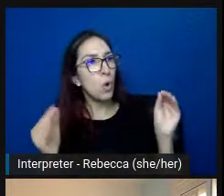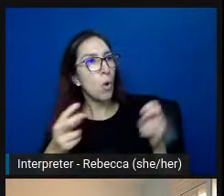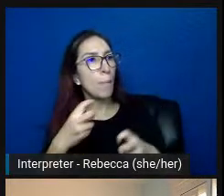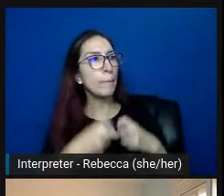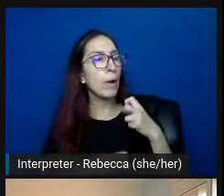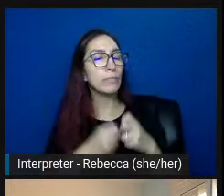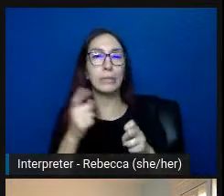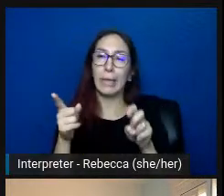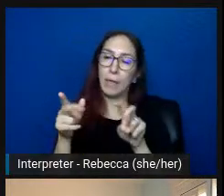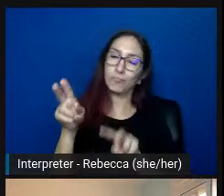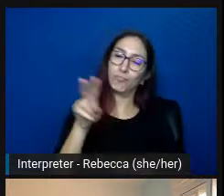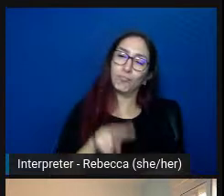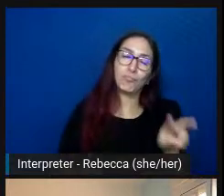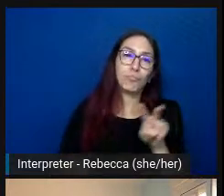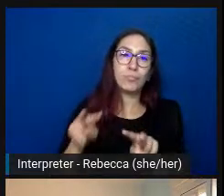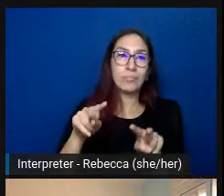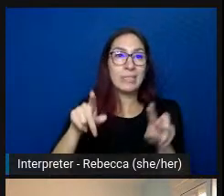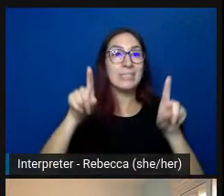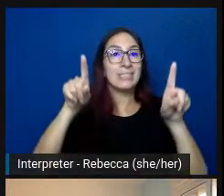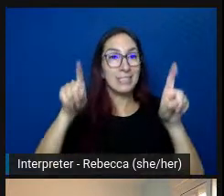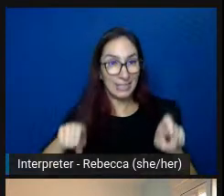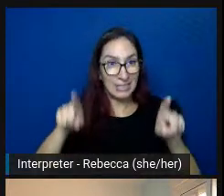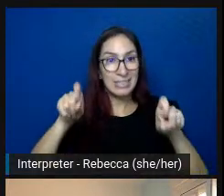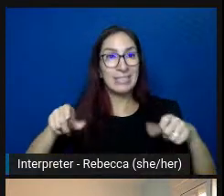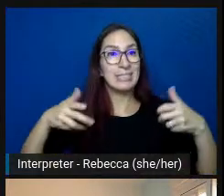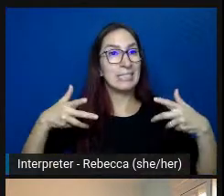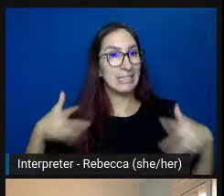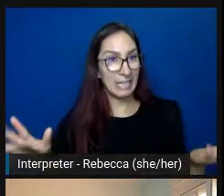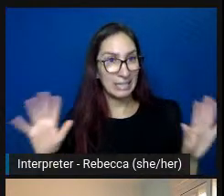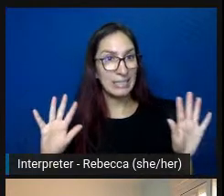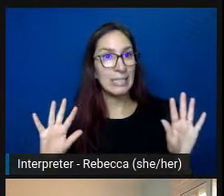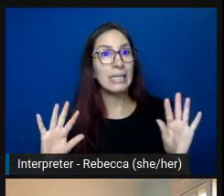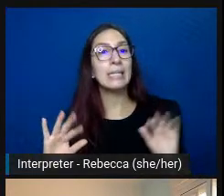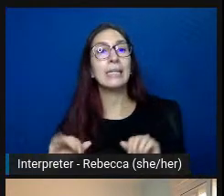and has no problems. Solves an issue.